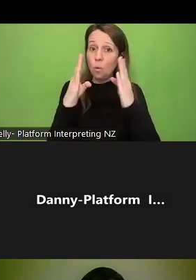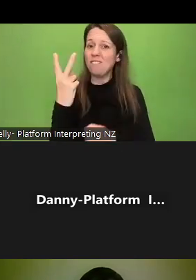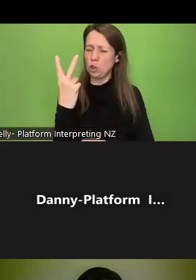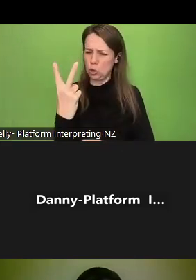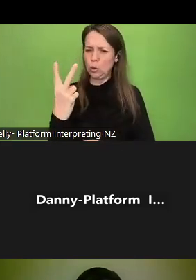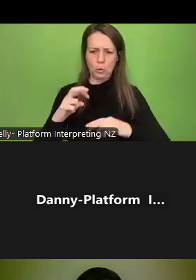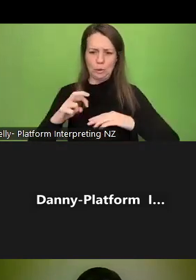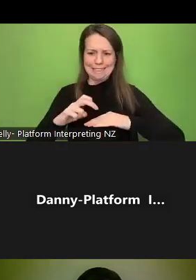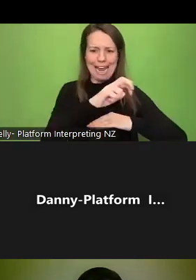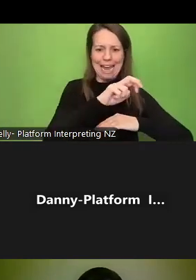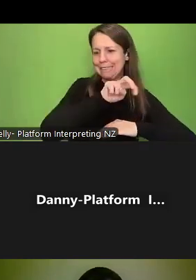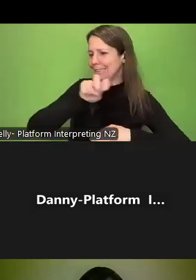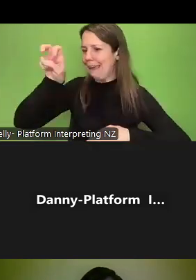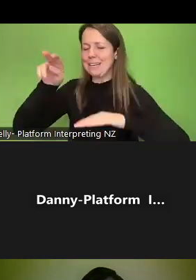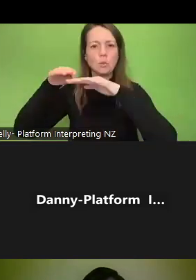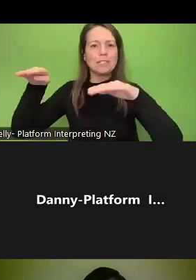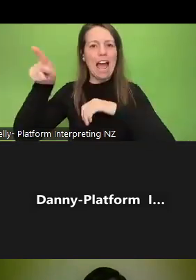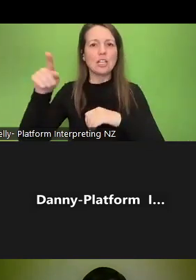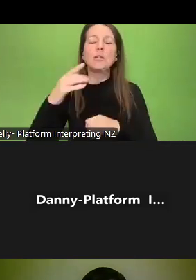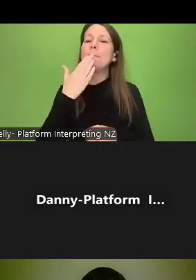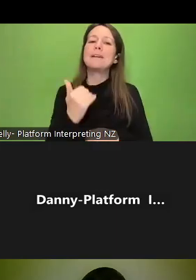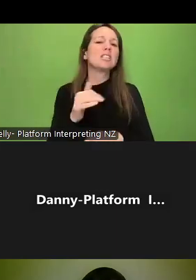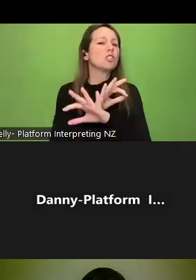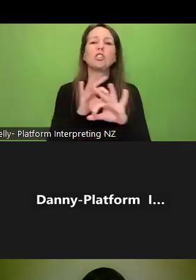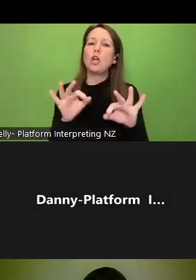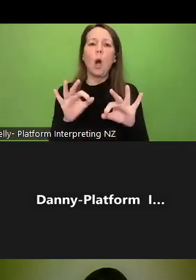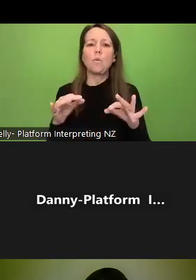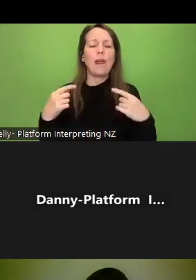to get you to your stage, please do not let that stop you and say, well, that's it,